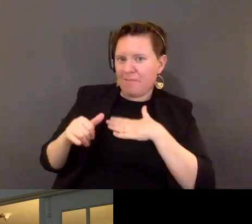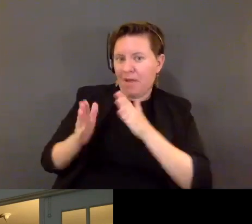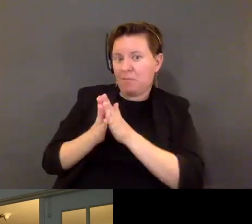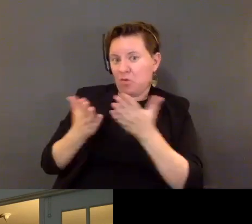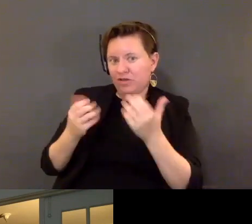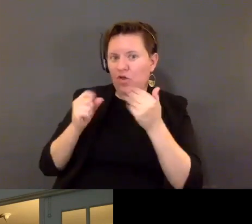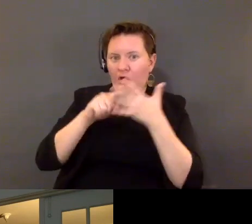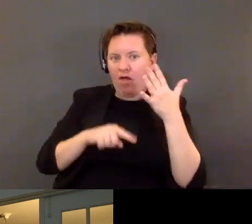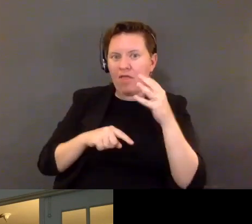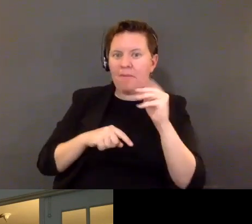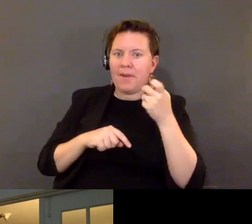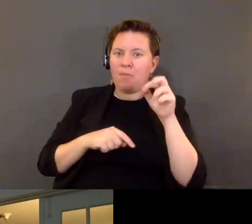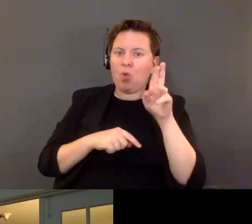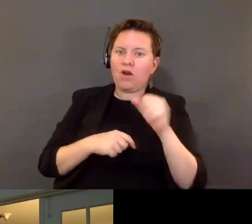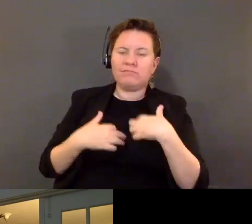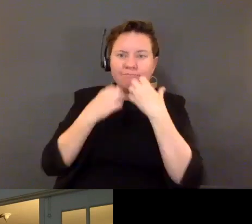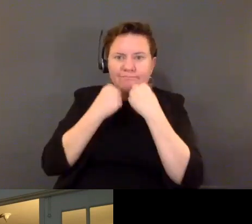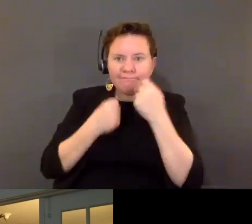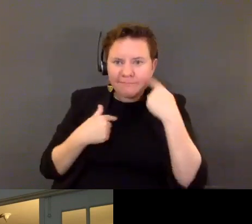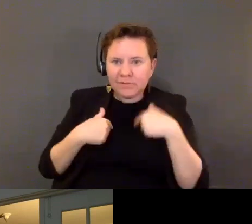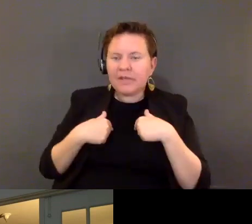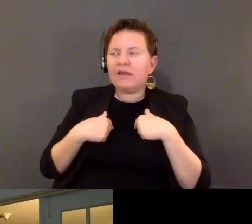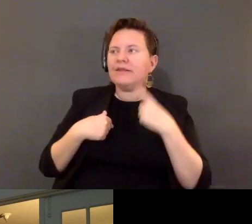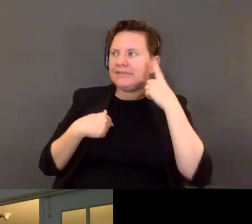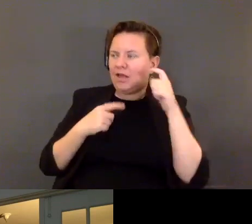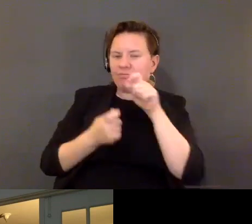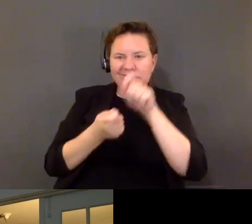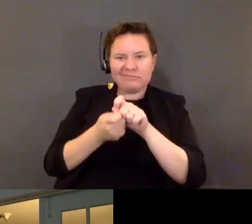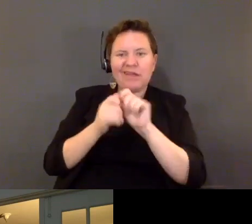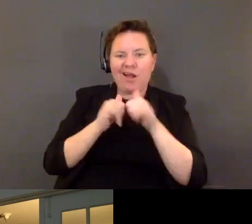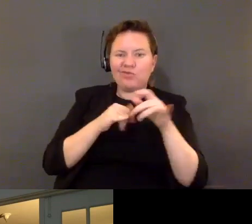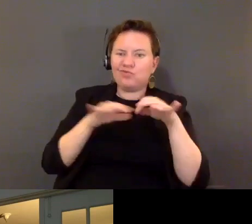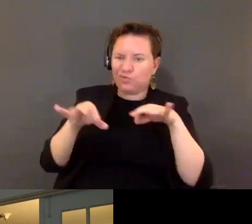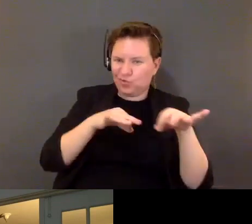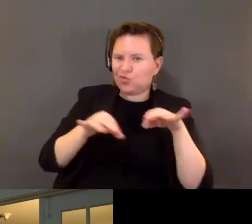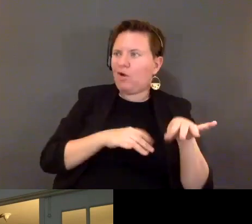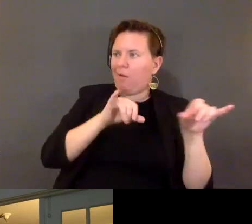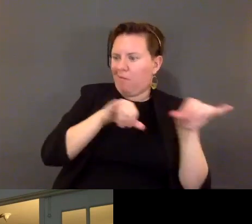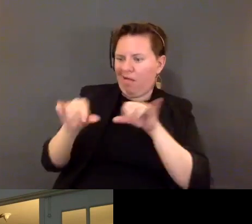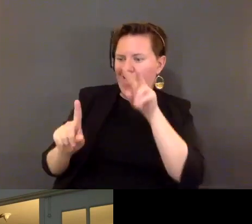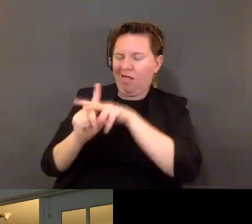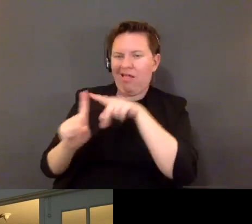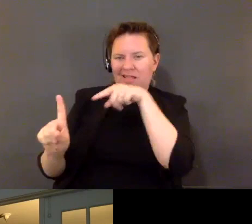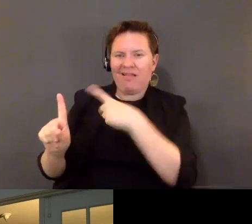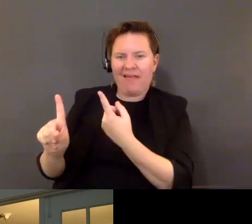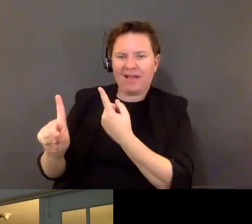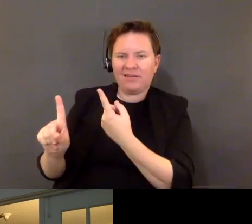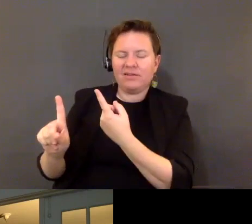a lot to me it's not exactly the way that you've described um the difference